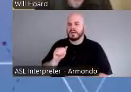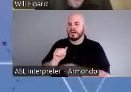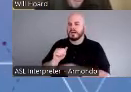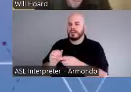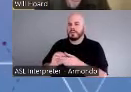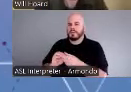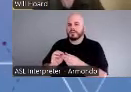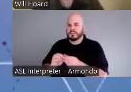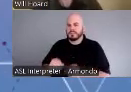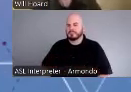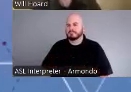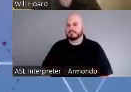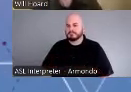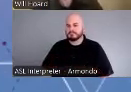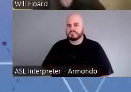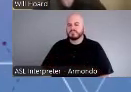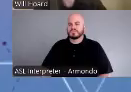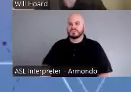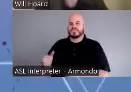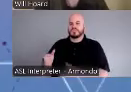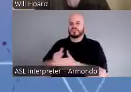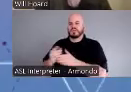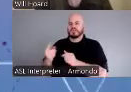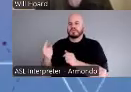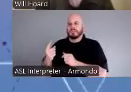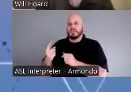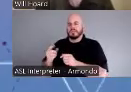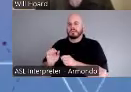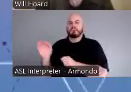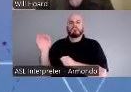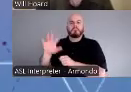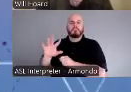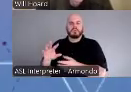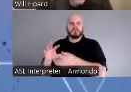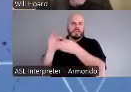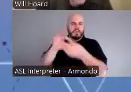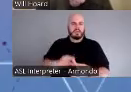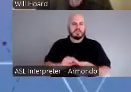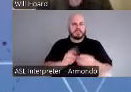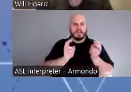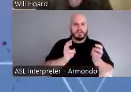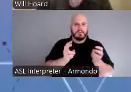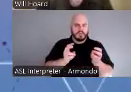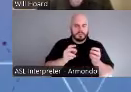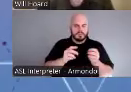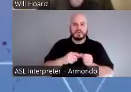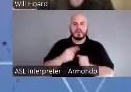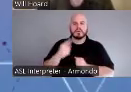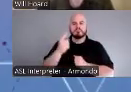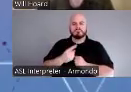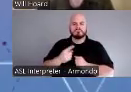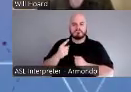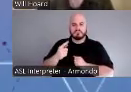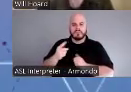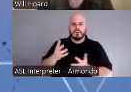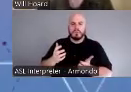she shared something that I think is a little bit related to this topic, not directly this question, but I wondered if you all might want to speak to this.